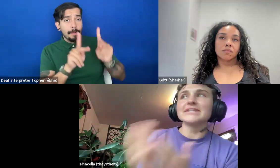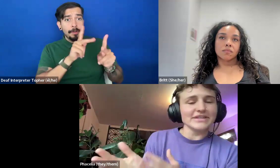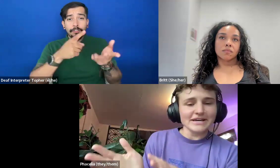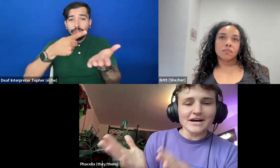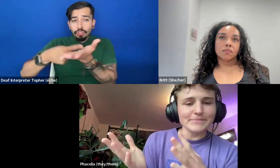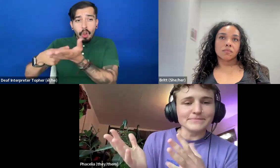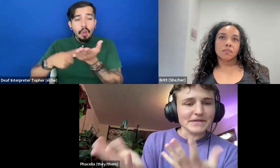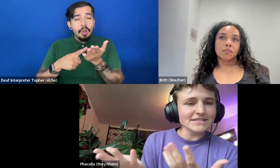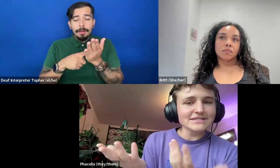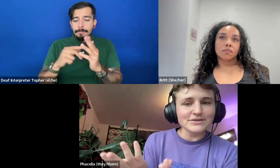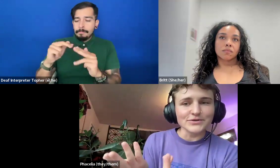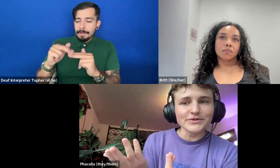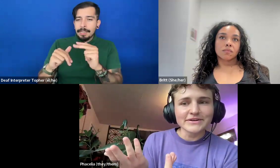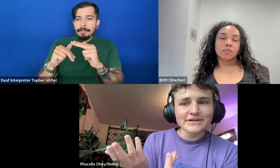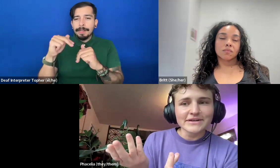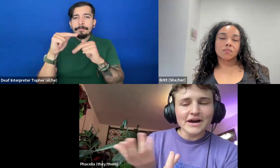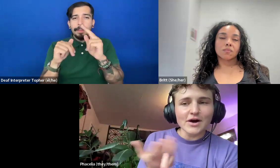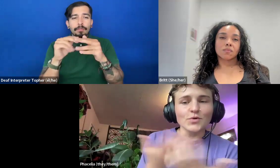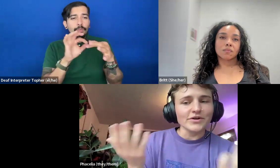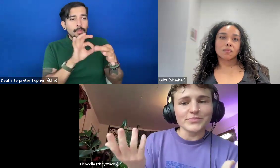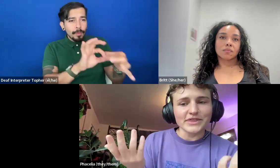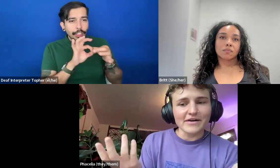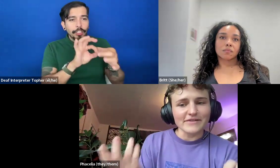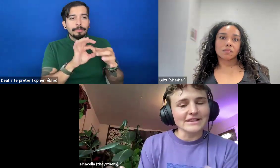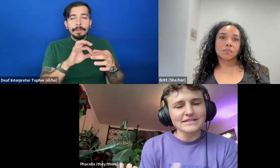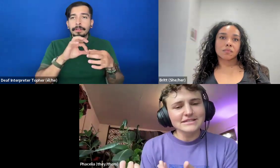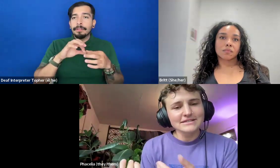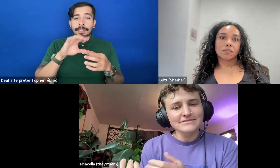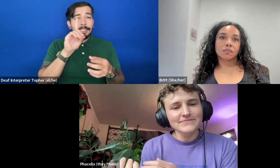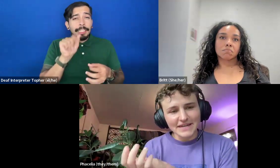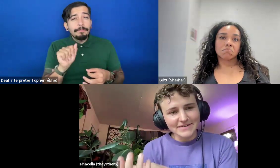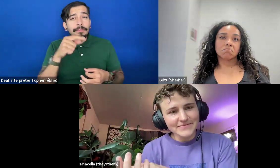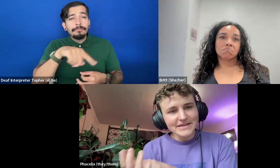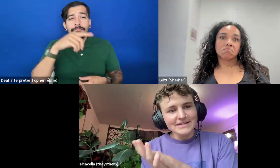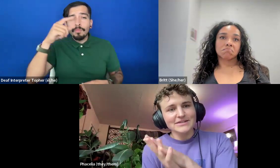is literally the compass to a world without violence in it.